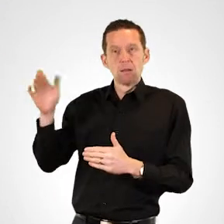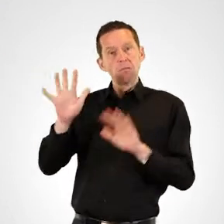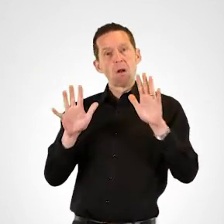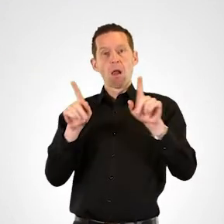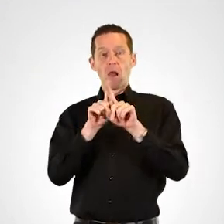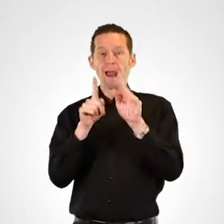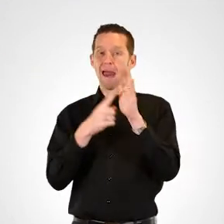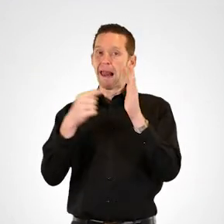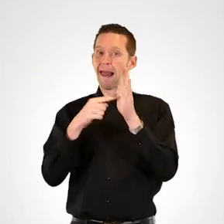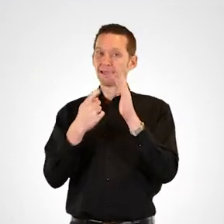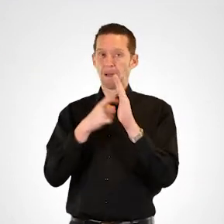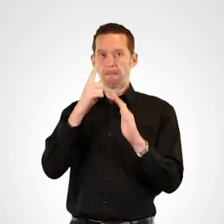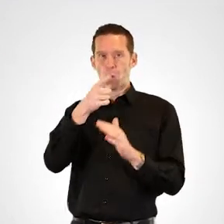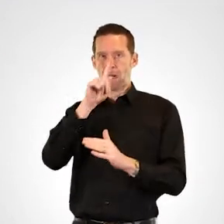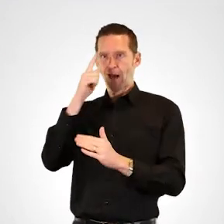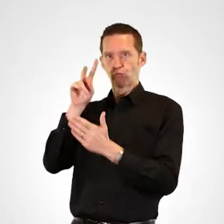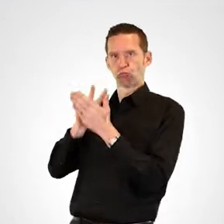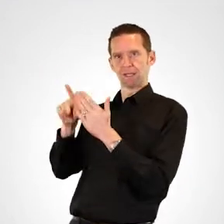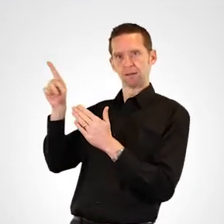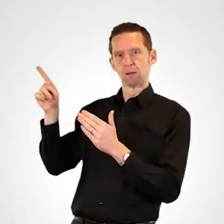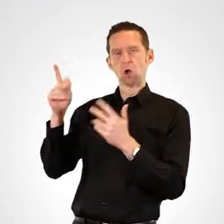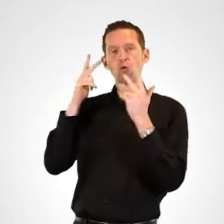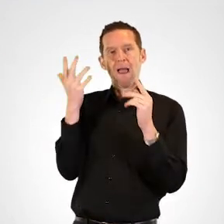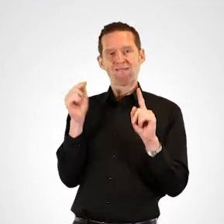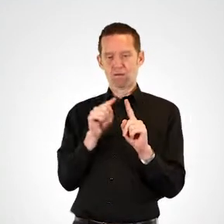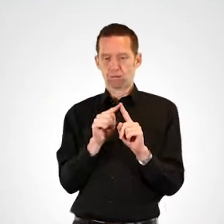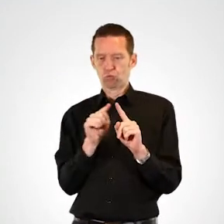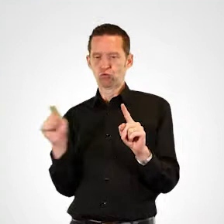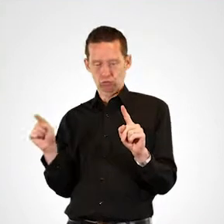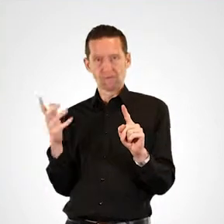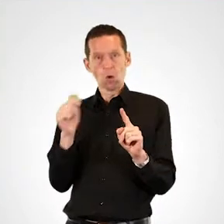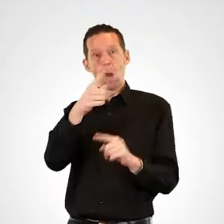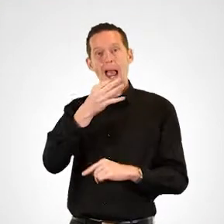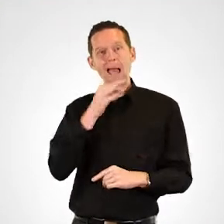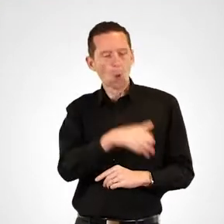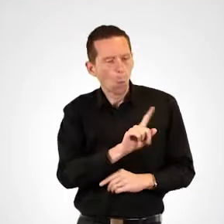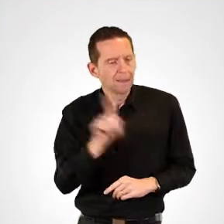They're letter-like symbols, but you can't read it. It evidences directionality. But if you ask her what it says,